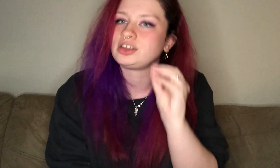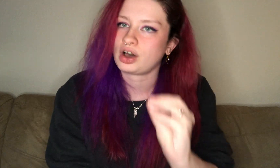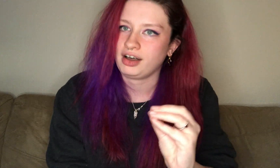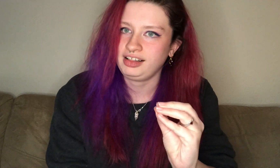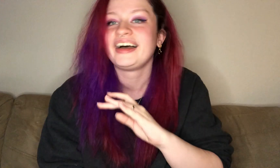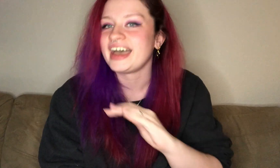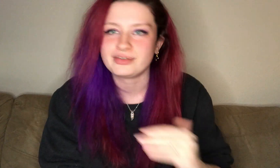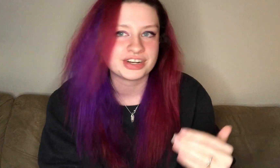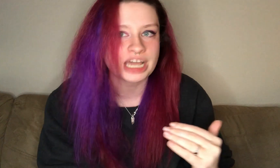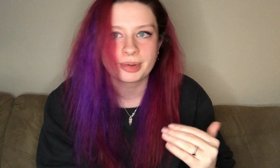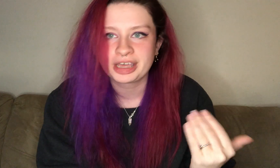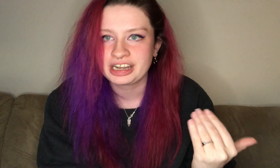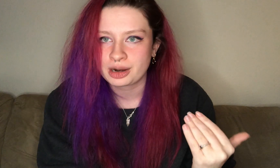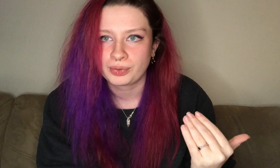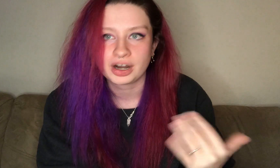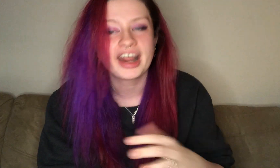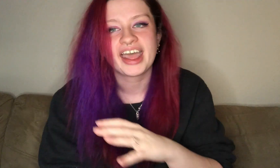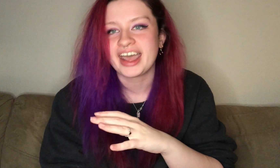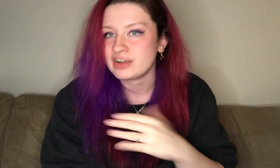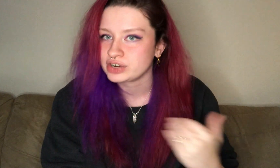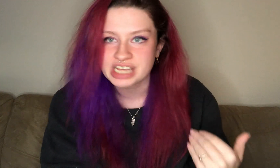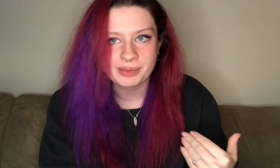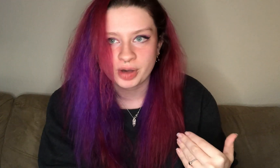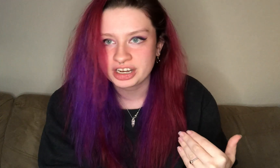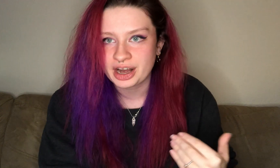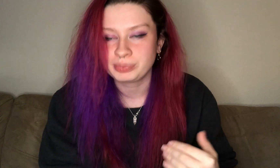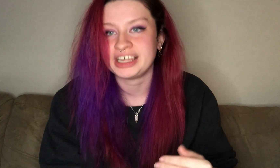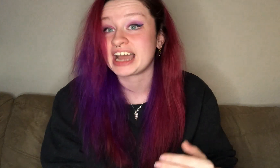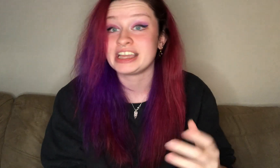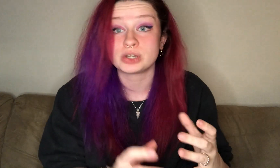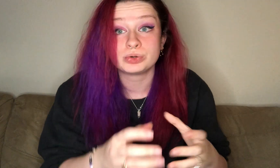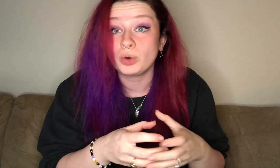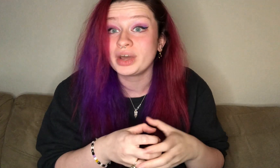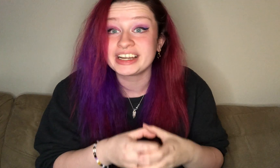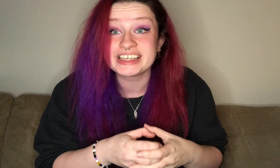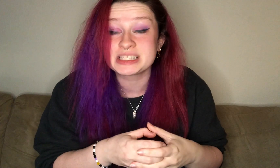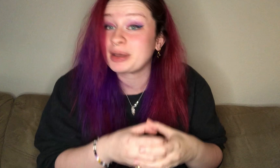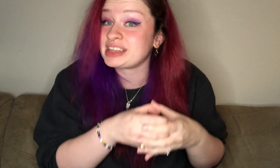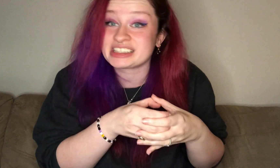y'all every time i'm at an airport every time i'm on an airplane i don't know what it is about that